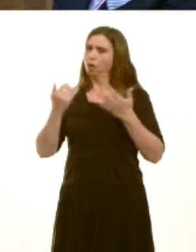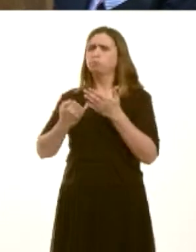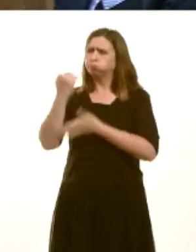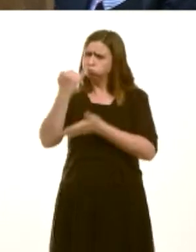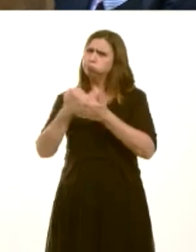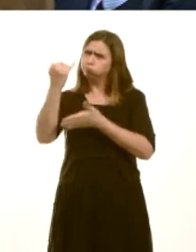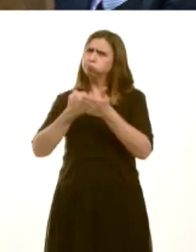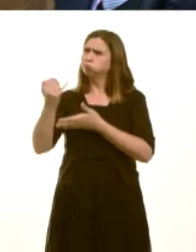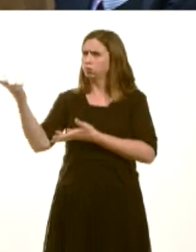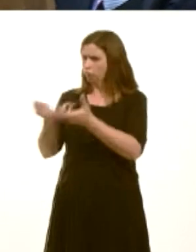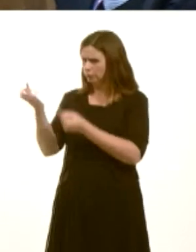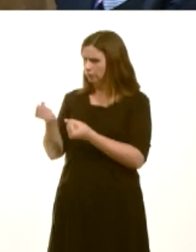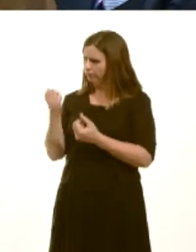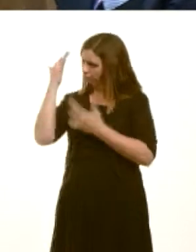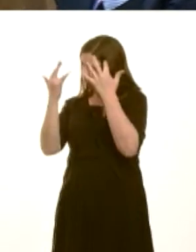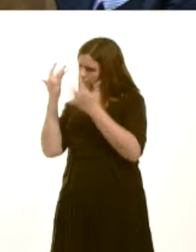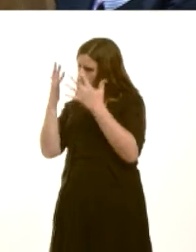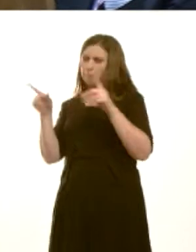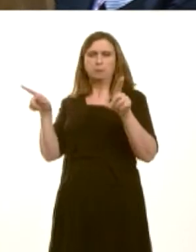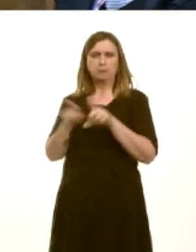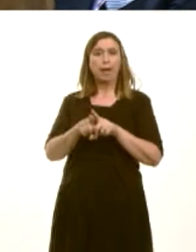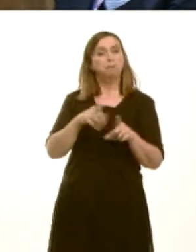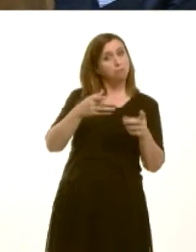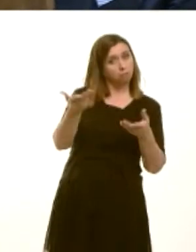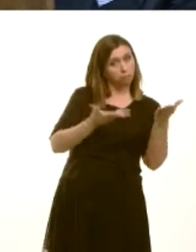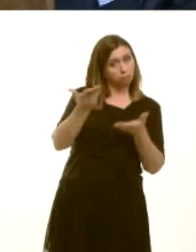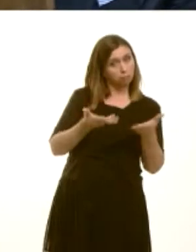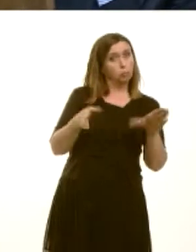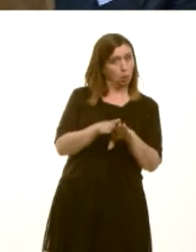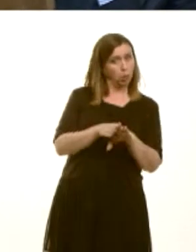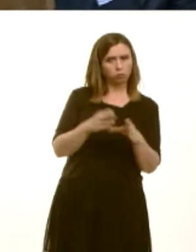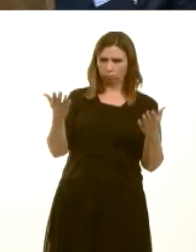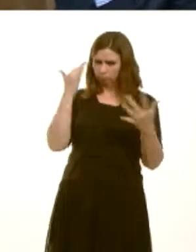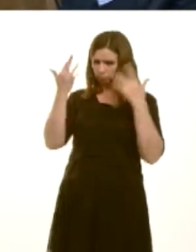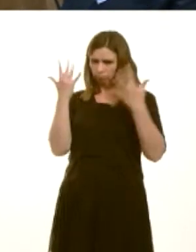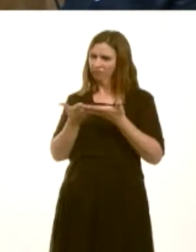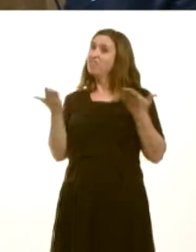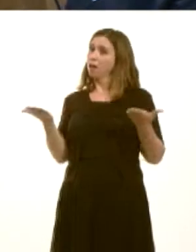decision-making process. Gwenda Thomas: 7. A wnaiff y Prif Weinidog